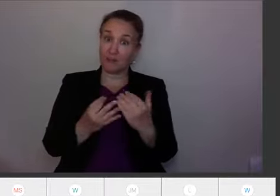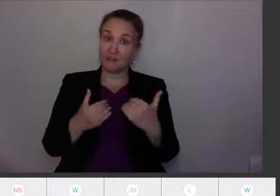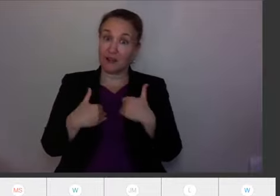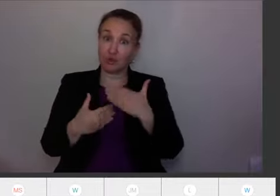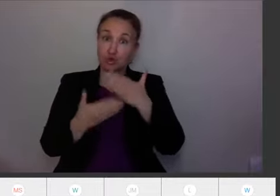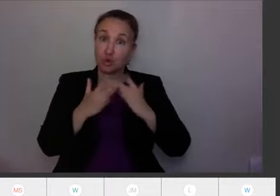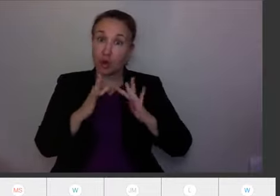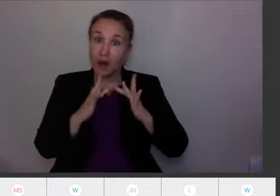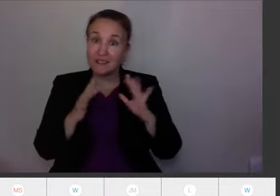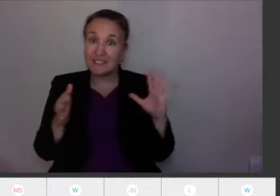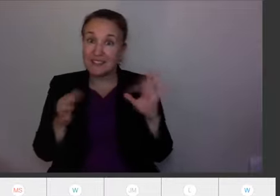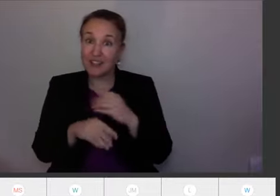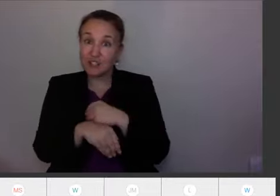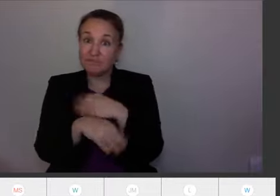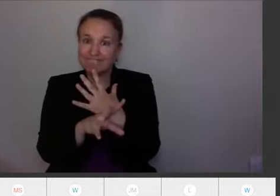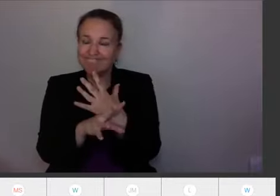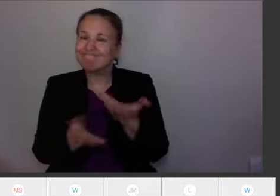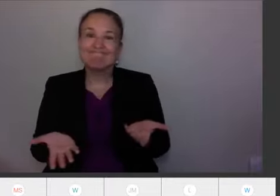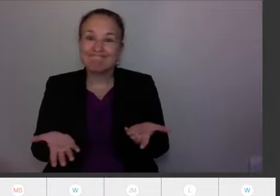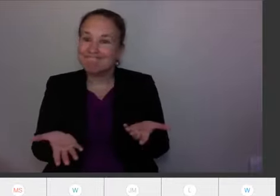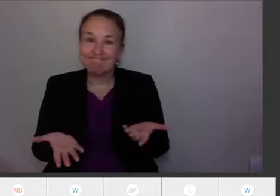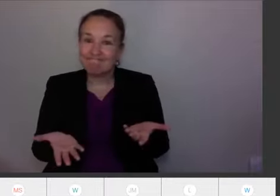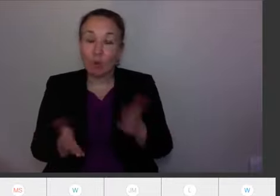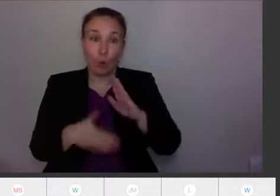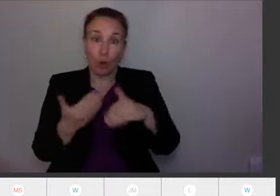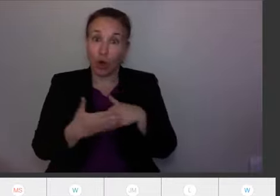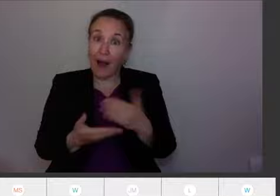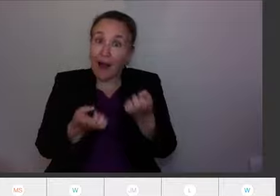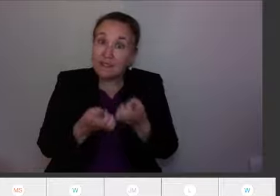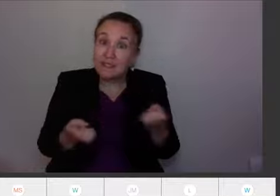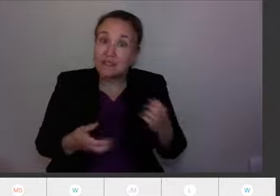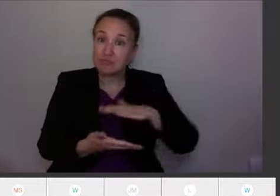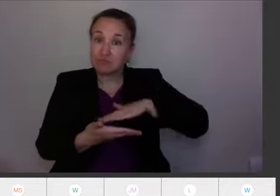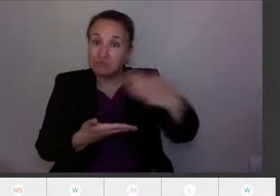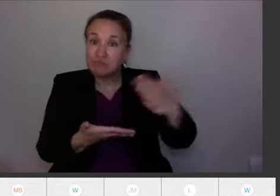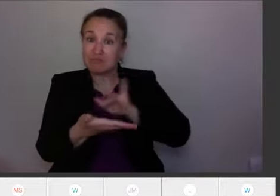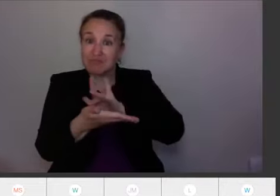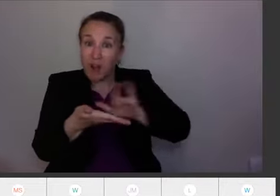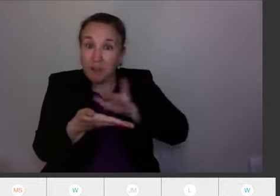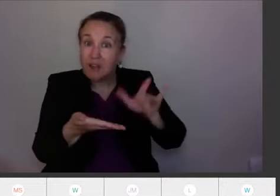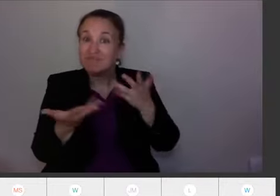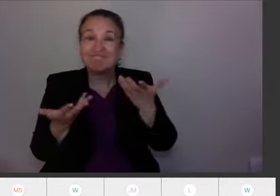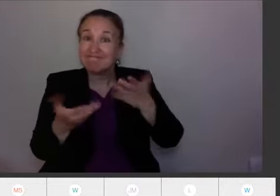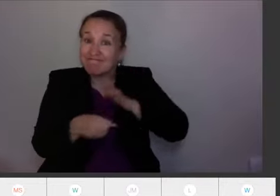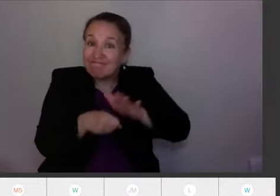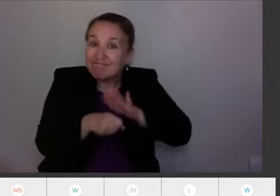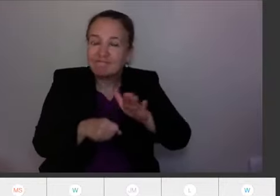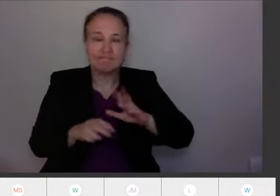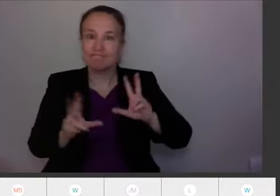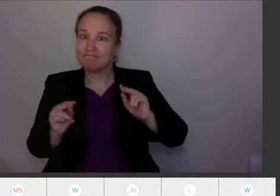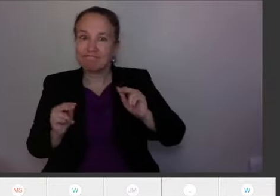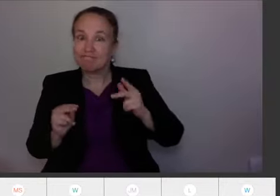connectivity or a device particularly if they have more than one child in the home they're trying to balance the needs of